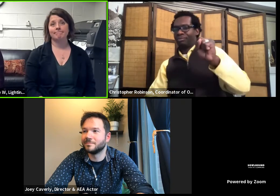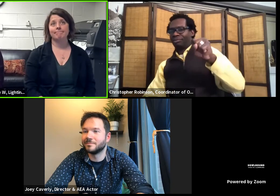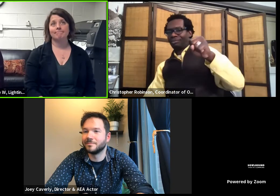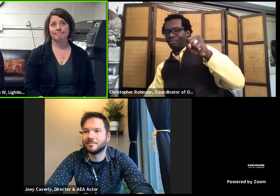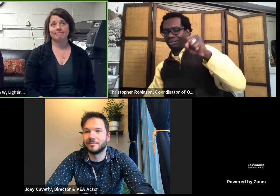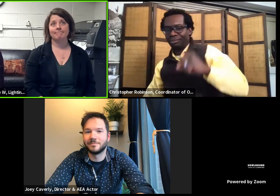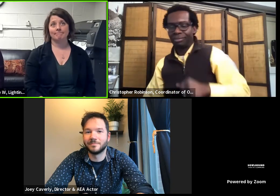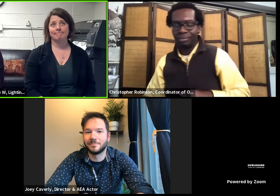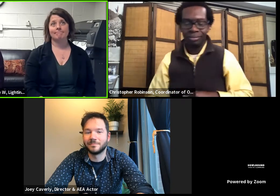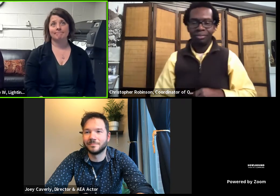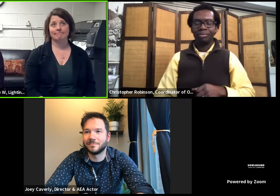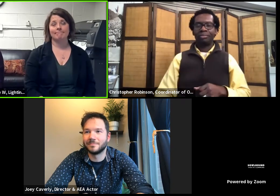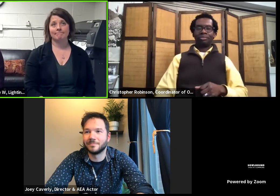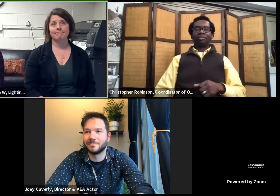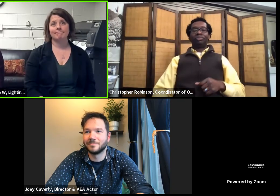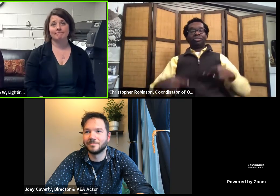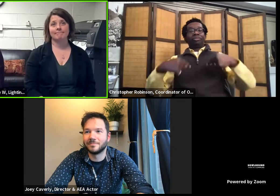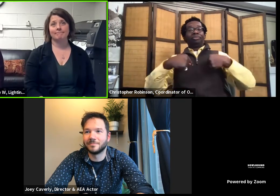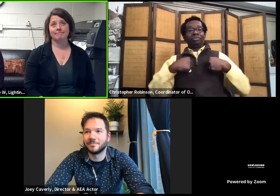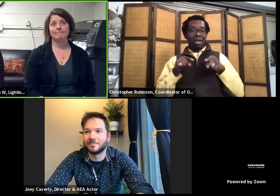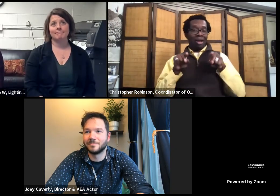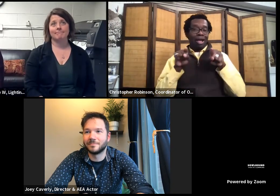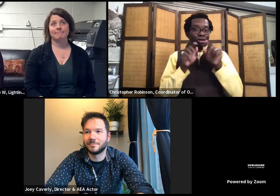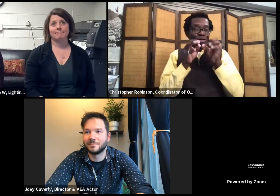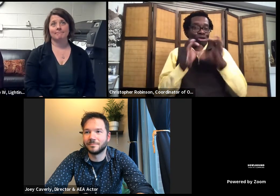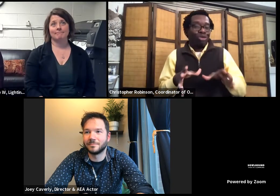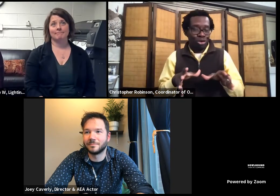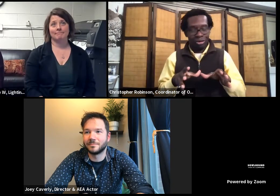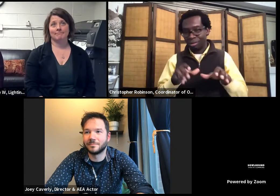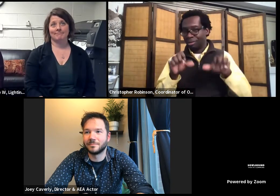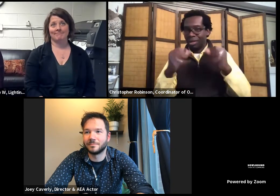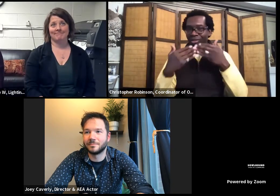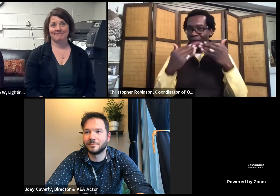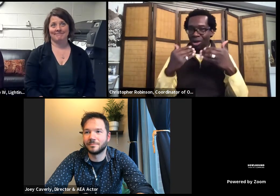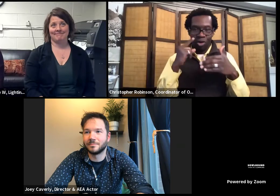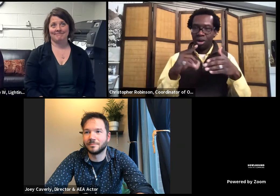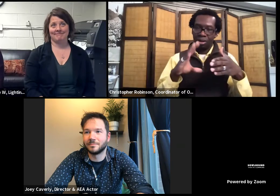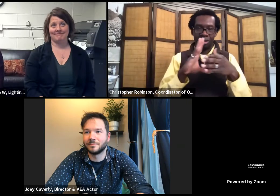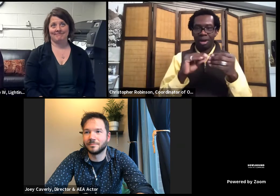and that they identify themselves before they communicate. Right, right, as an interpreter myself,